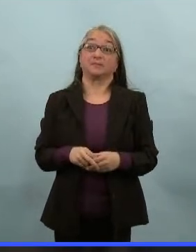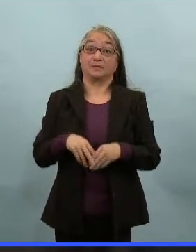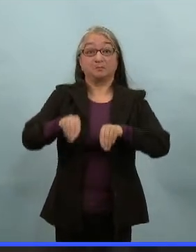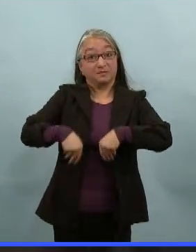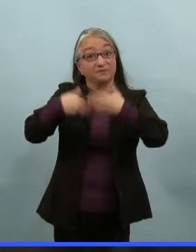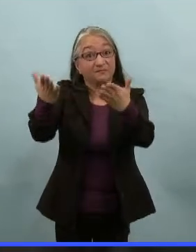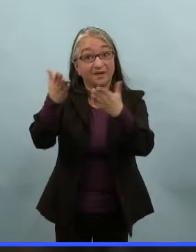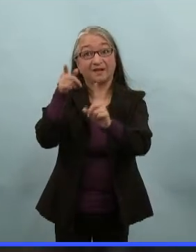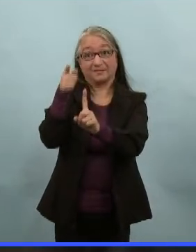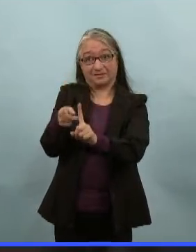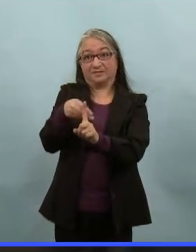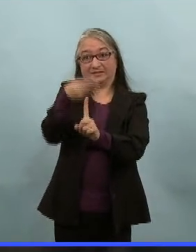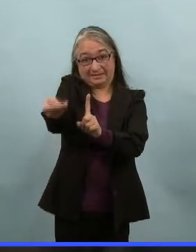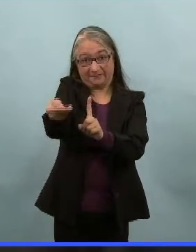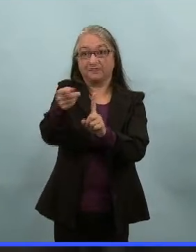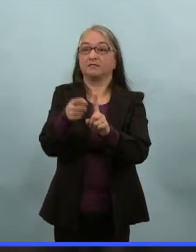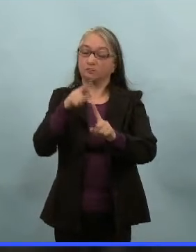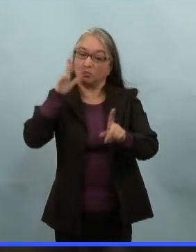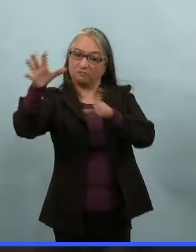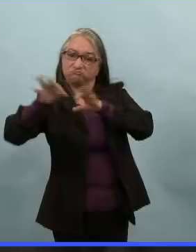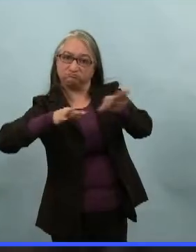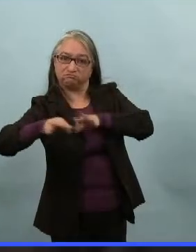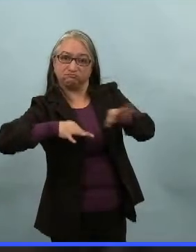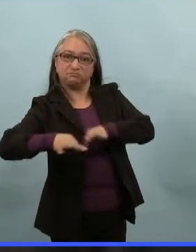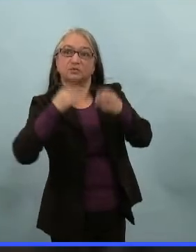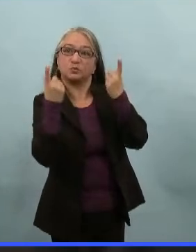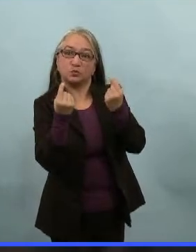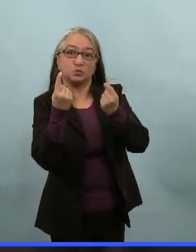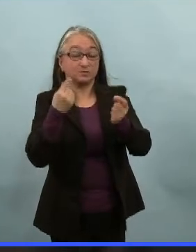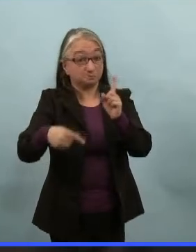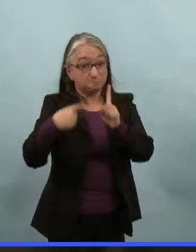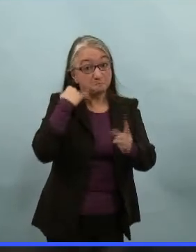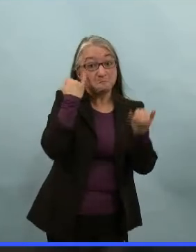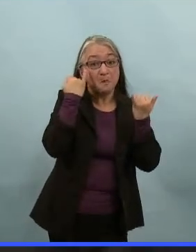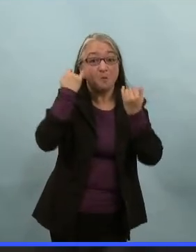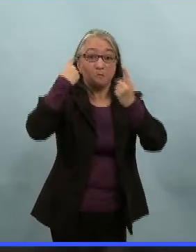use the test and if it's positive what to do and if they do qualify for treatment as well